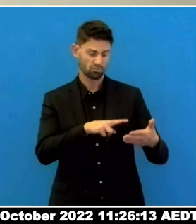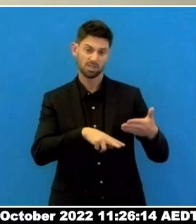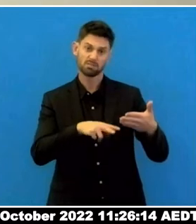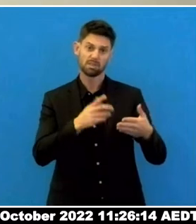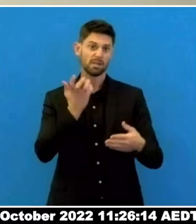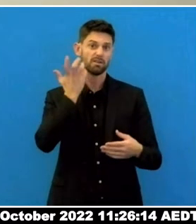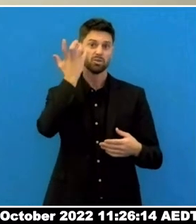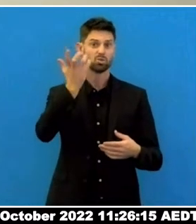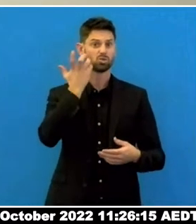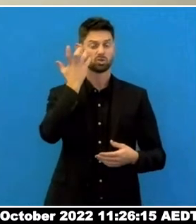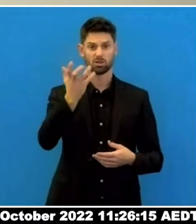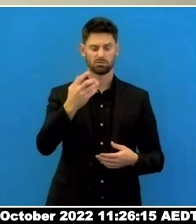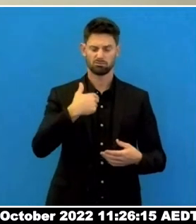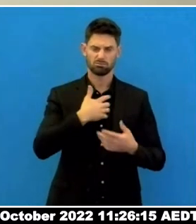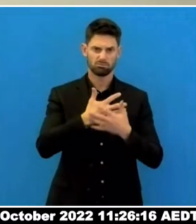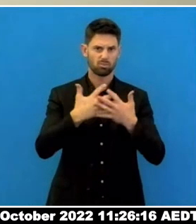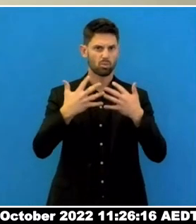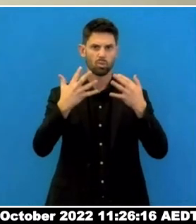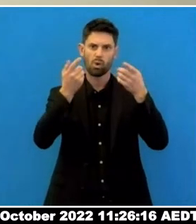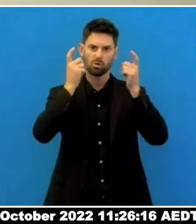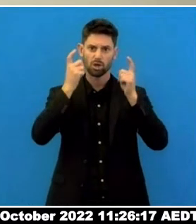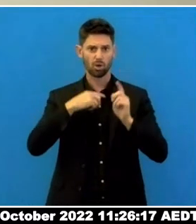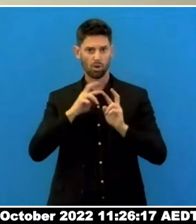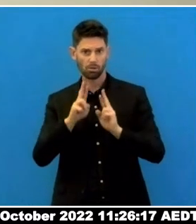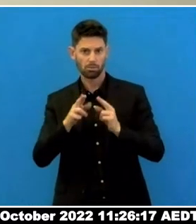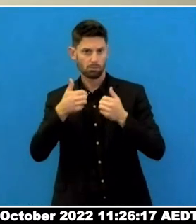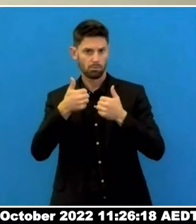I hope that I can find a permanent place to live.